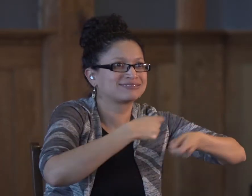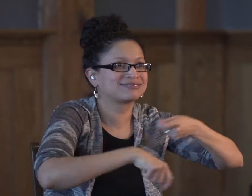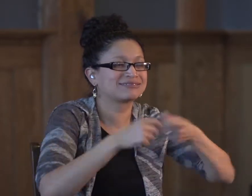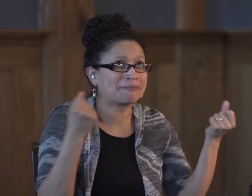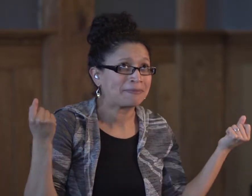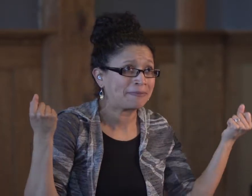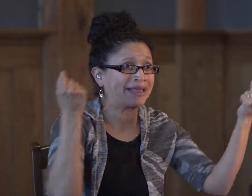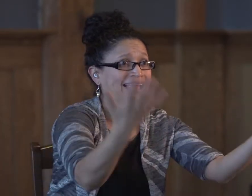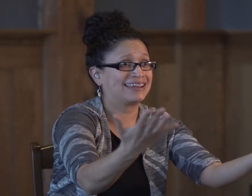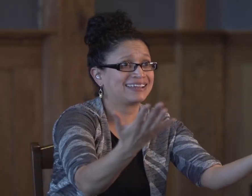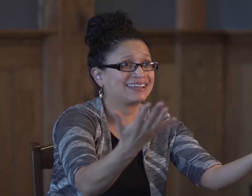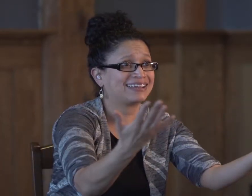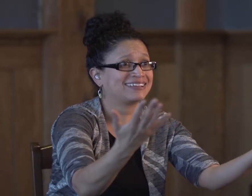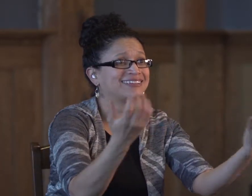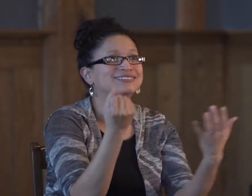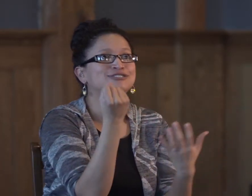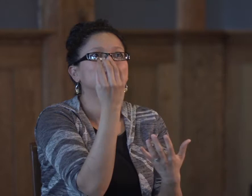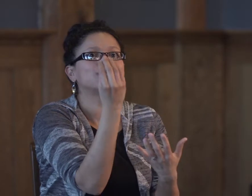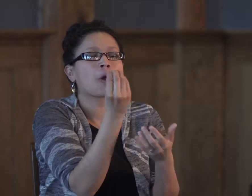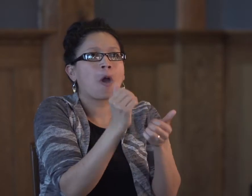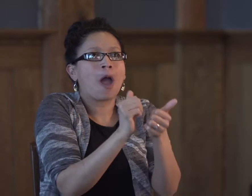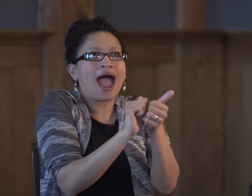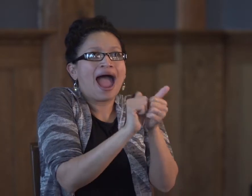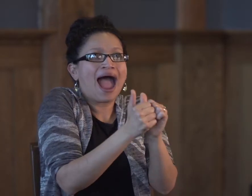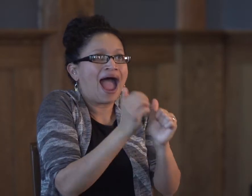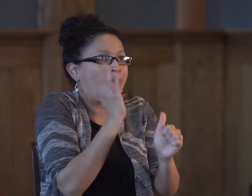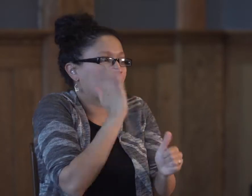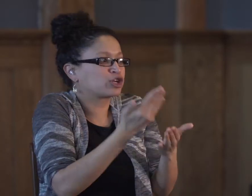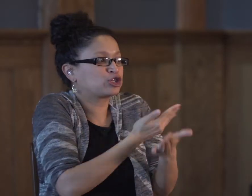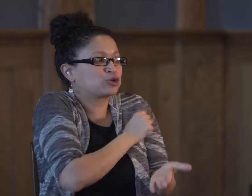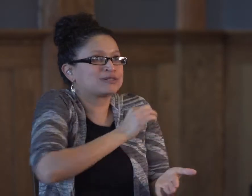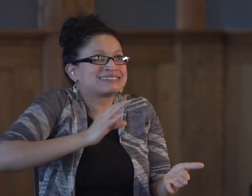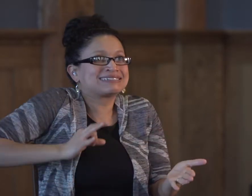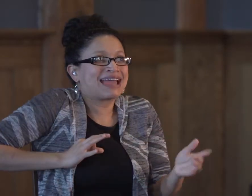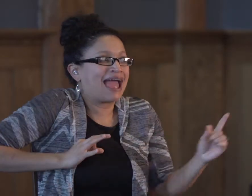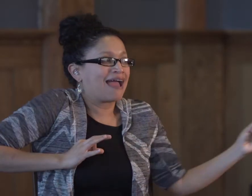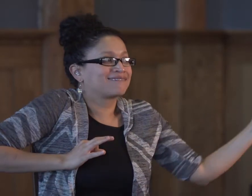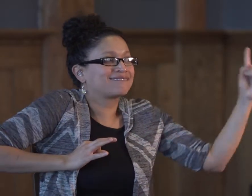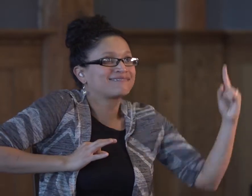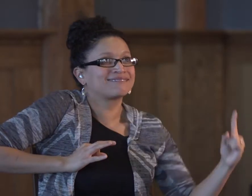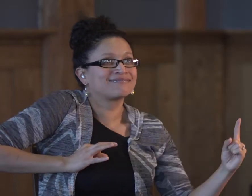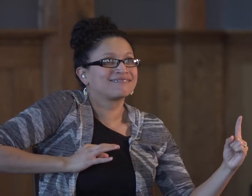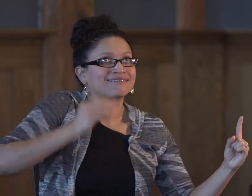a high rate of turnover, as we know. And so how do we ensure that new staff members coming